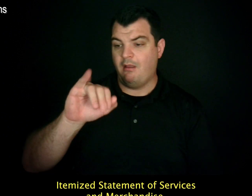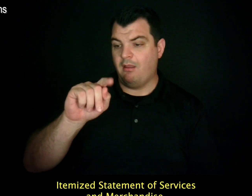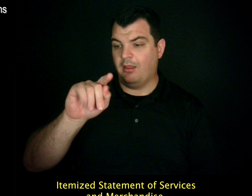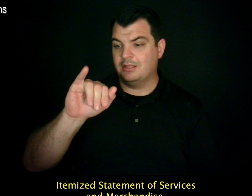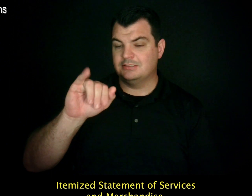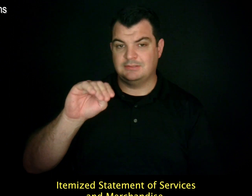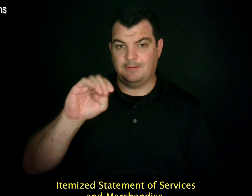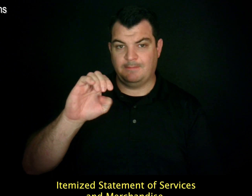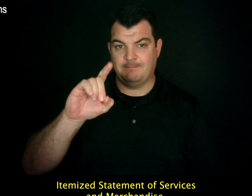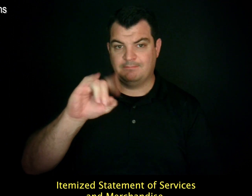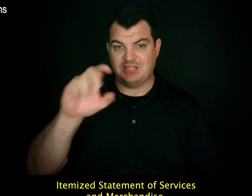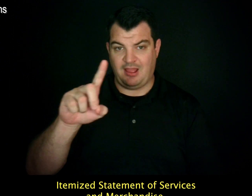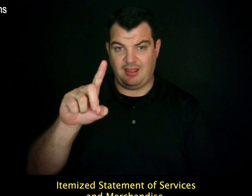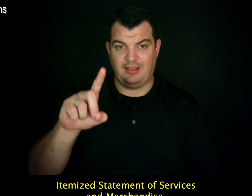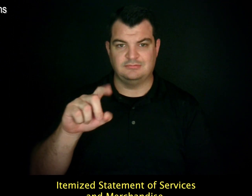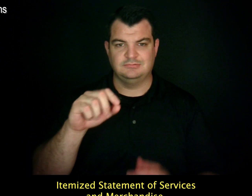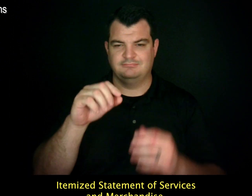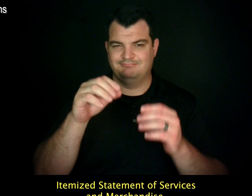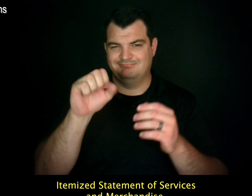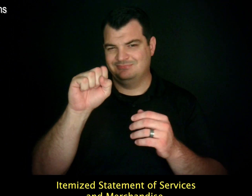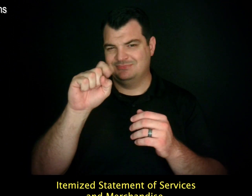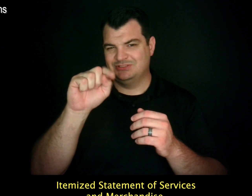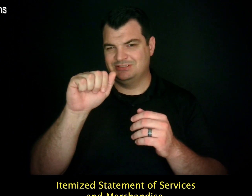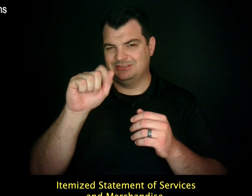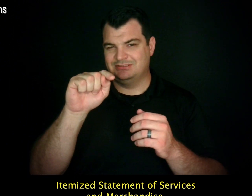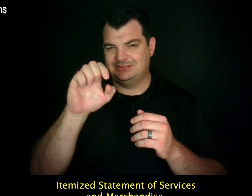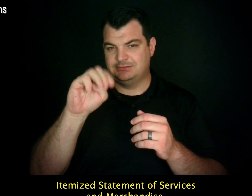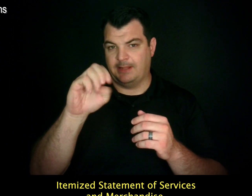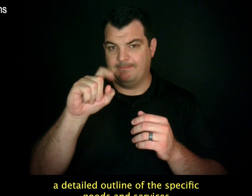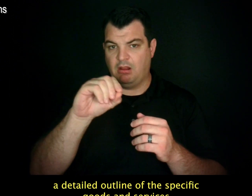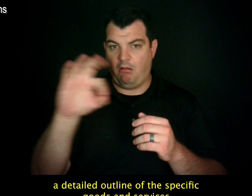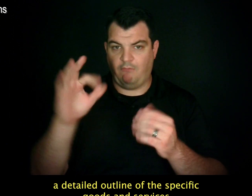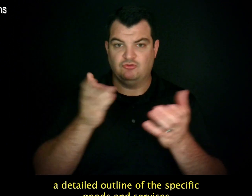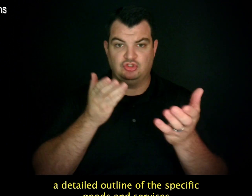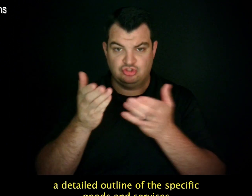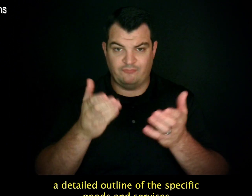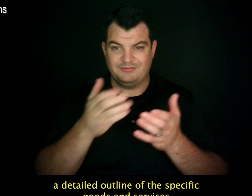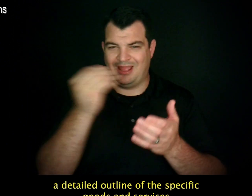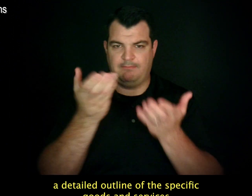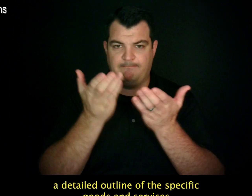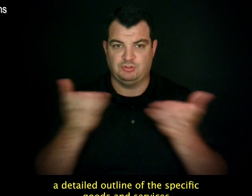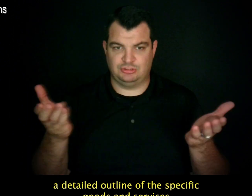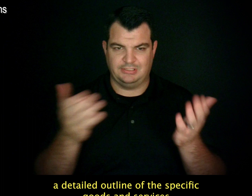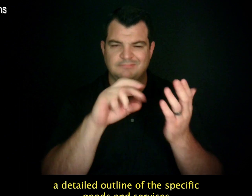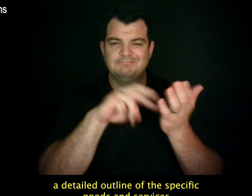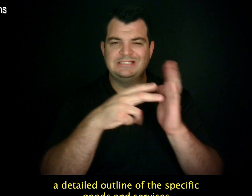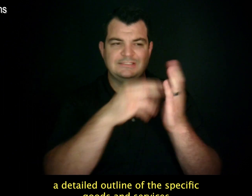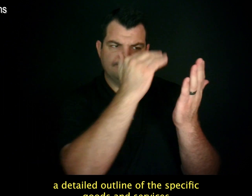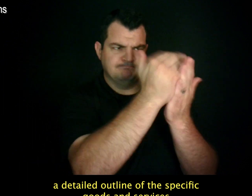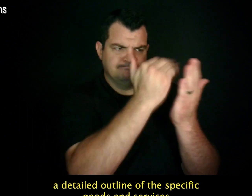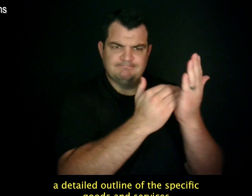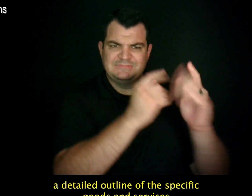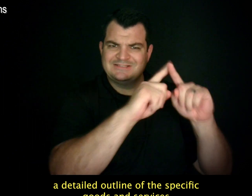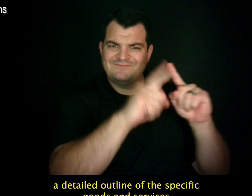Itemized Statement of Services and Merchandise, a detailed outline of the specific goods and services